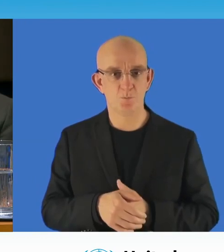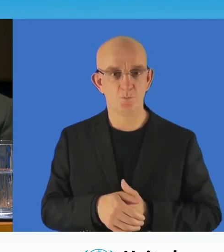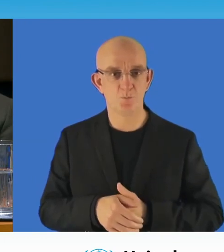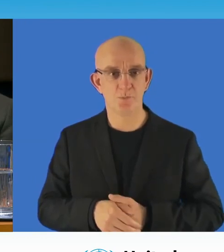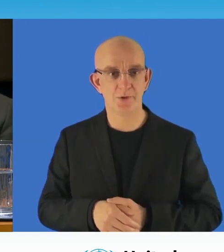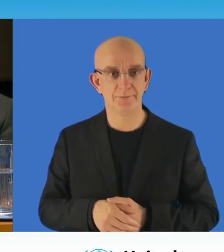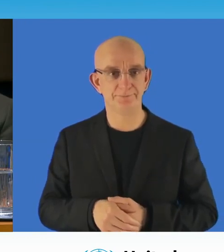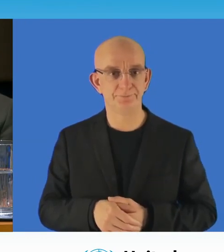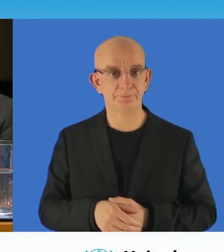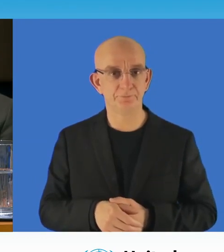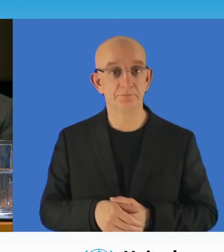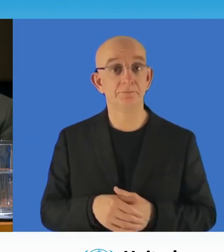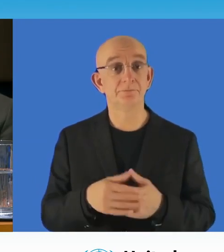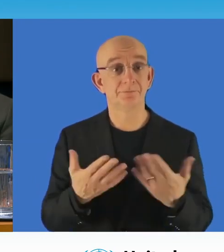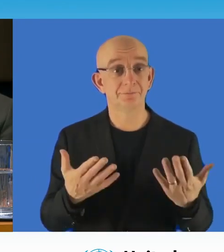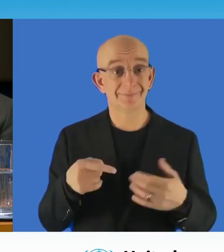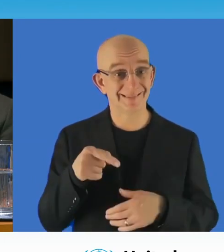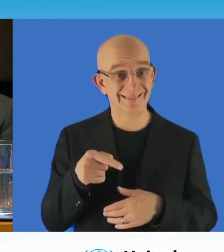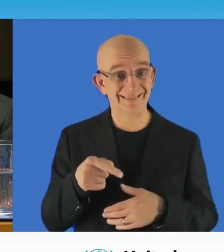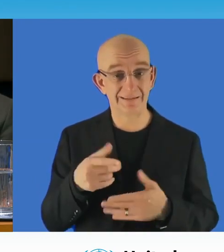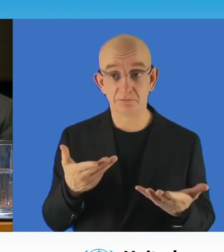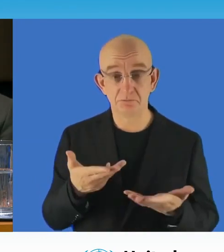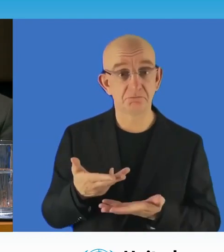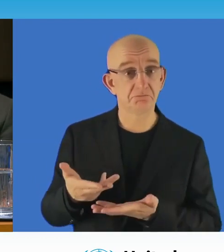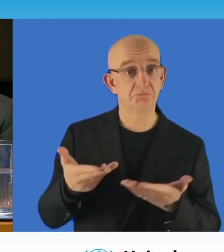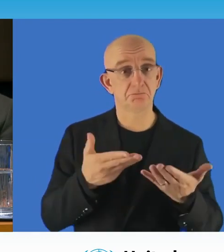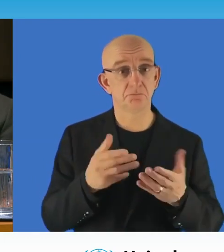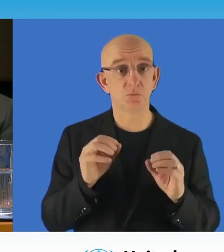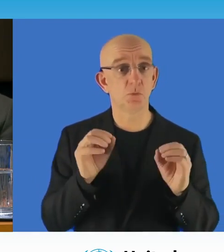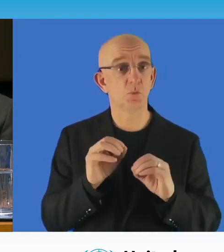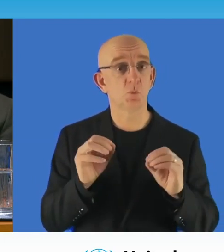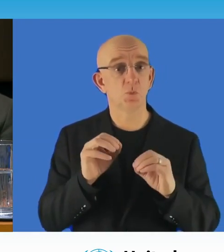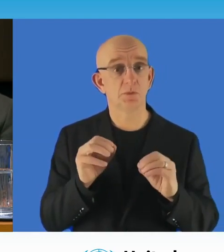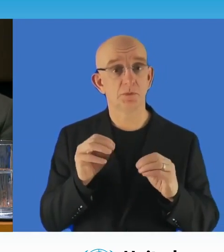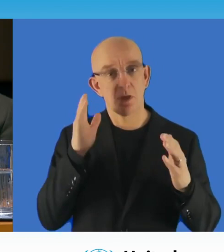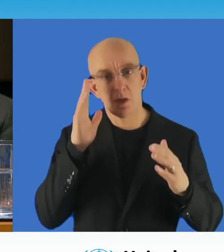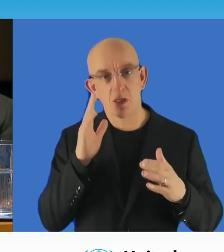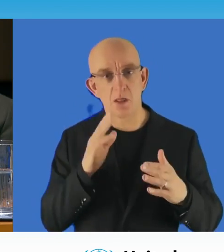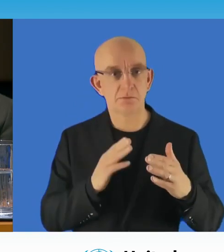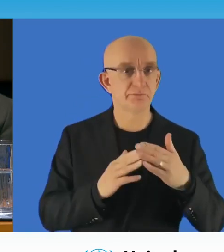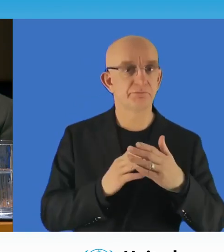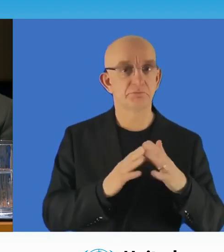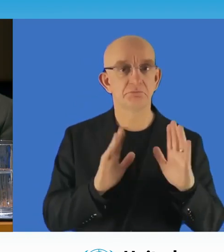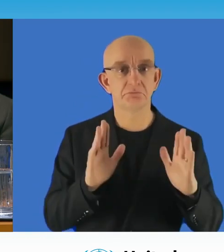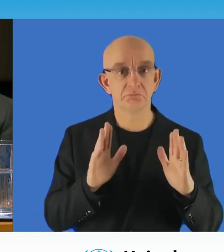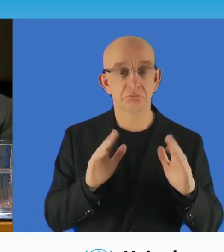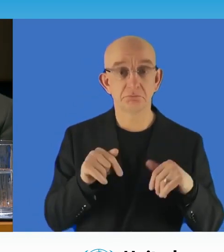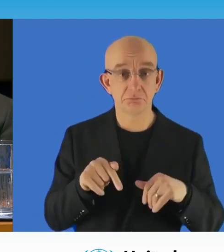in my capacity as the president of the bureau and the conference may I invite States parties